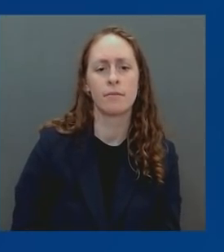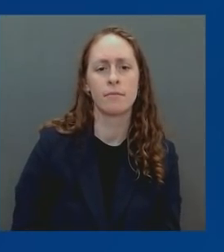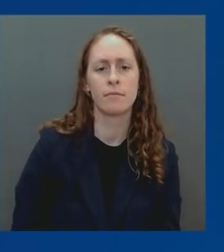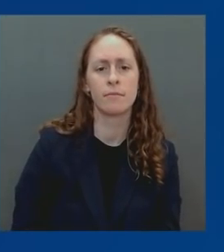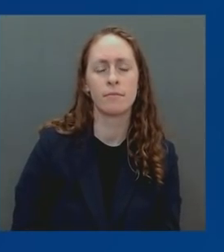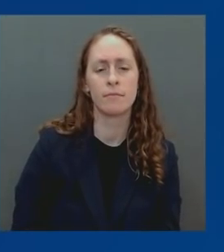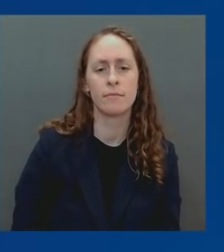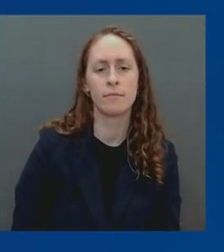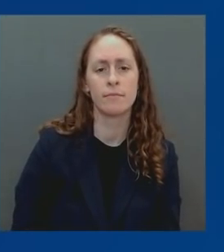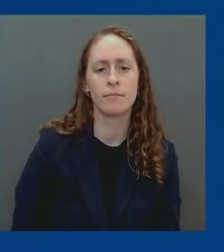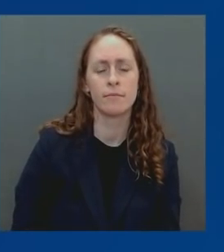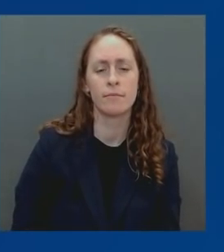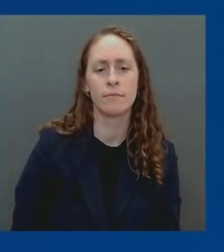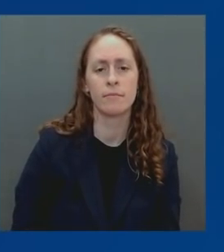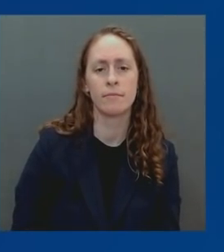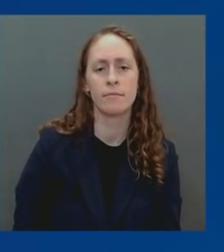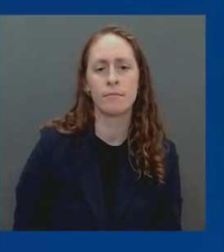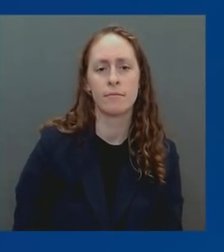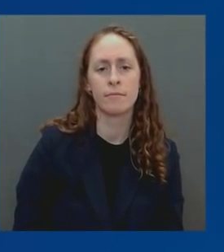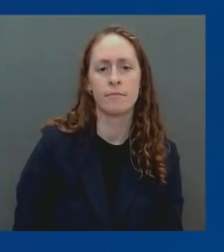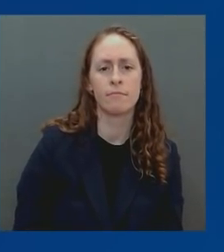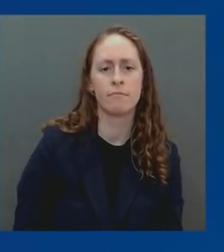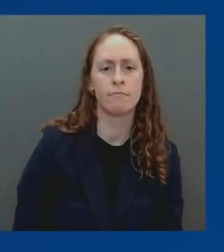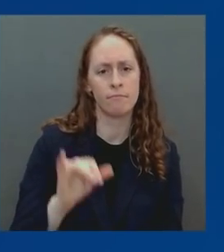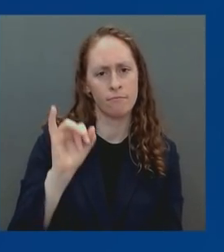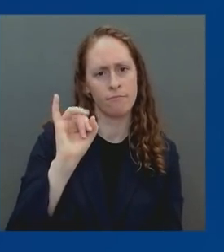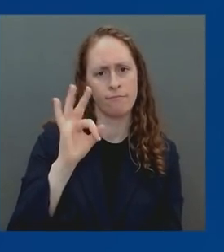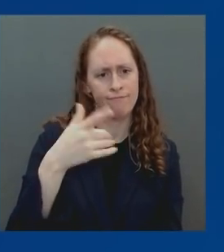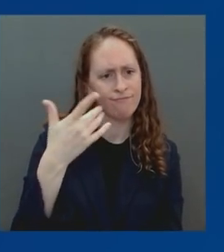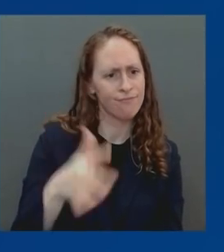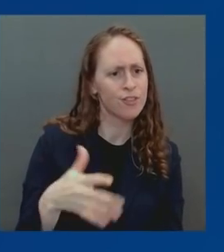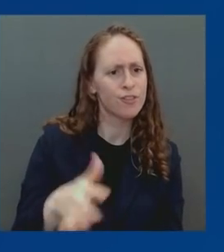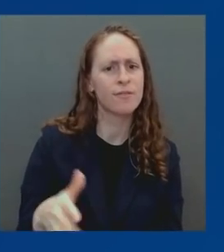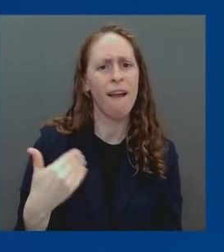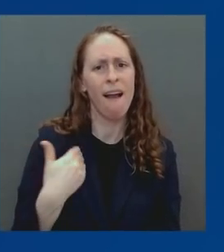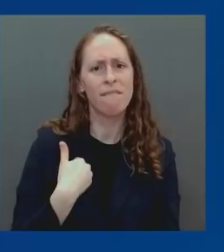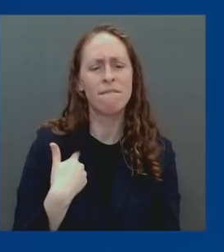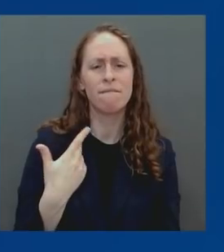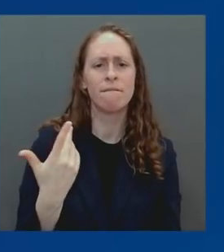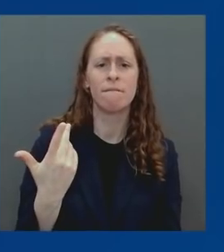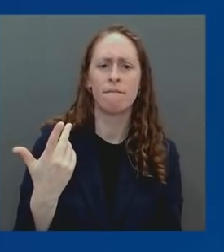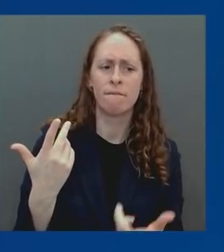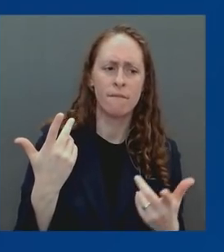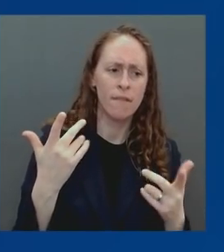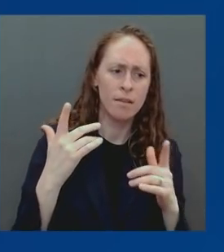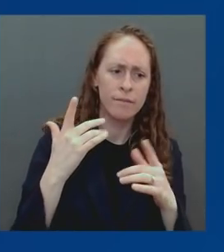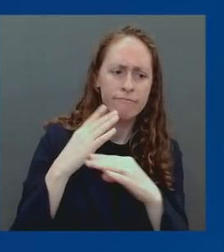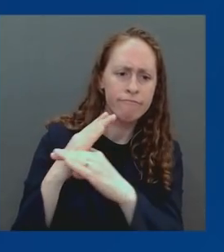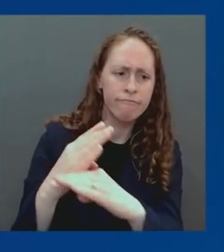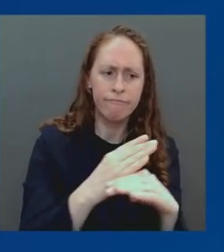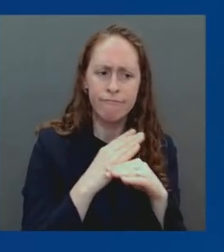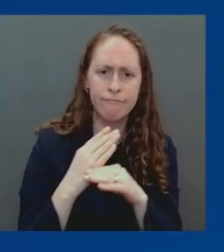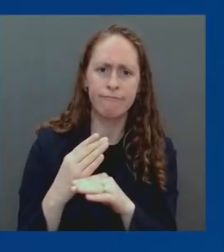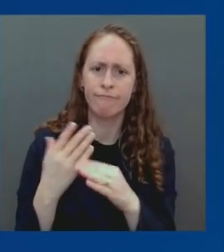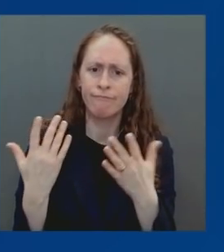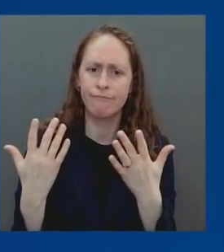which is the level of immunity throughout the community, that we will reach a stage -- and I hope that it's sooner rather than later --